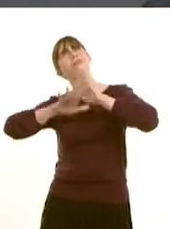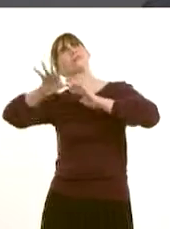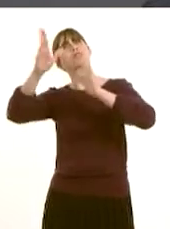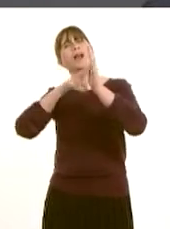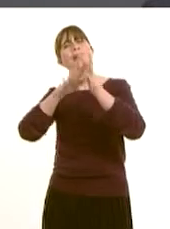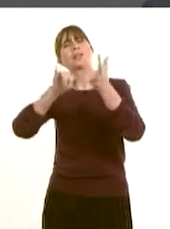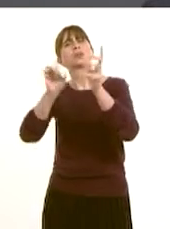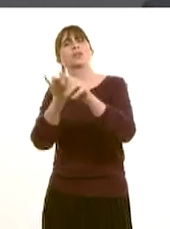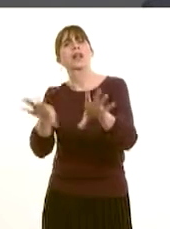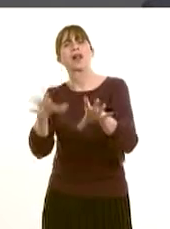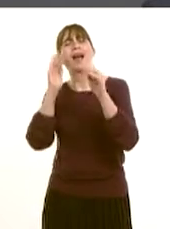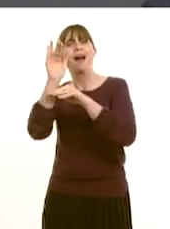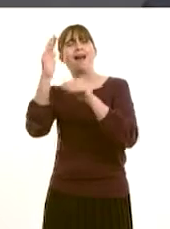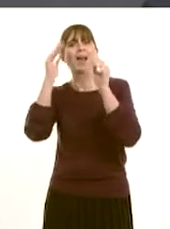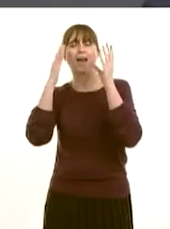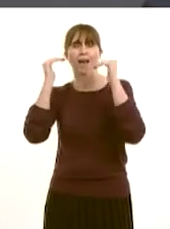Why? Because you donít have one, do you?